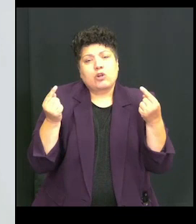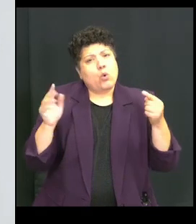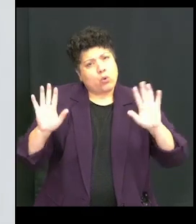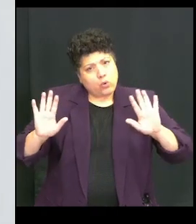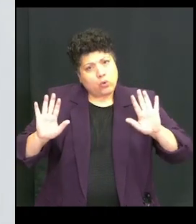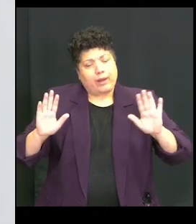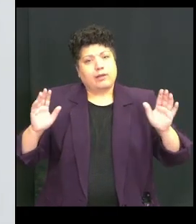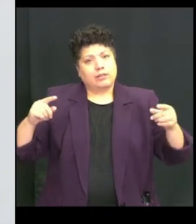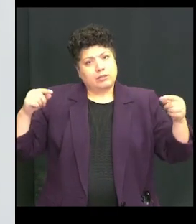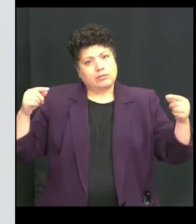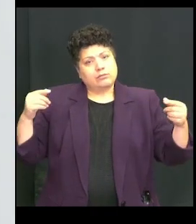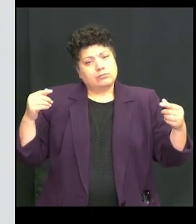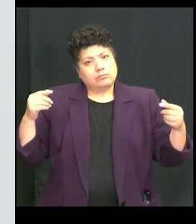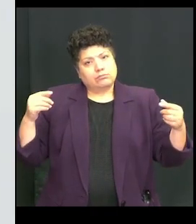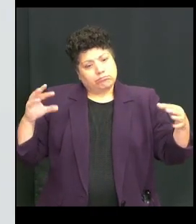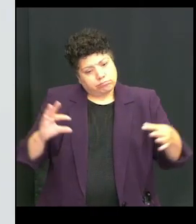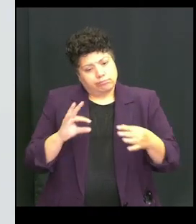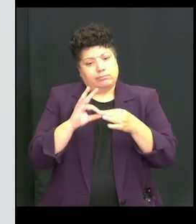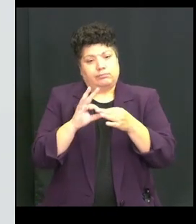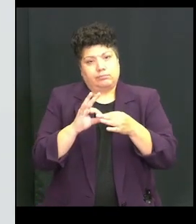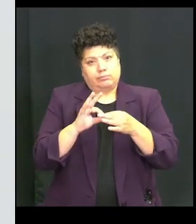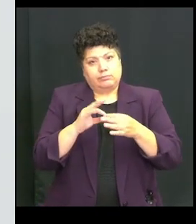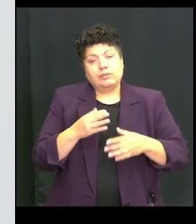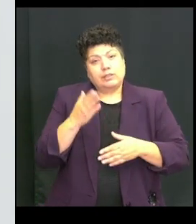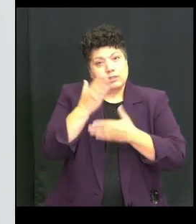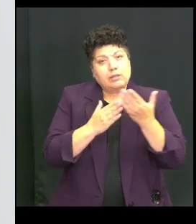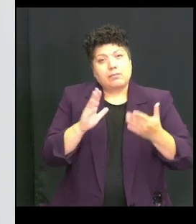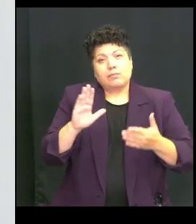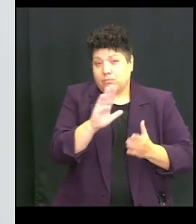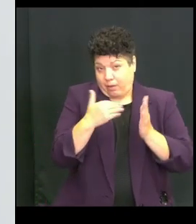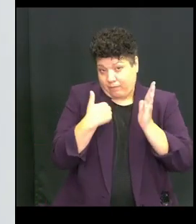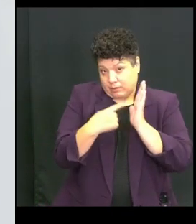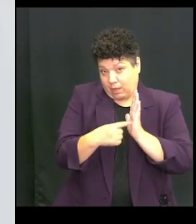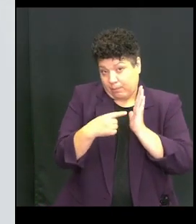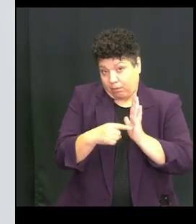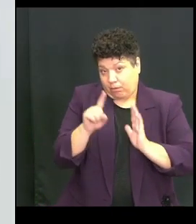and I'll post this to both of you, are there examples in other regions